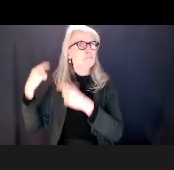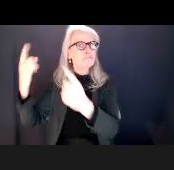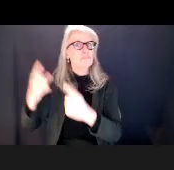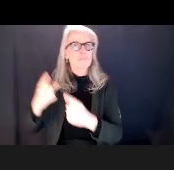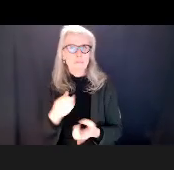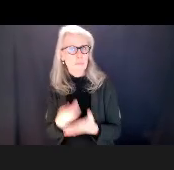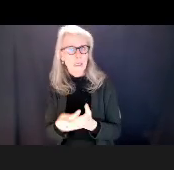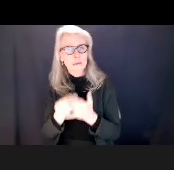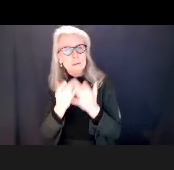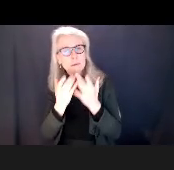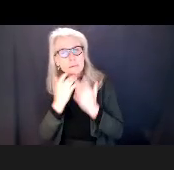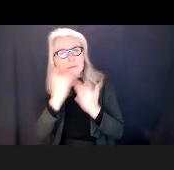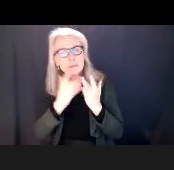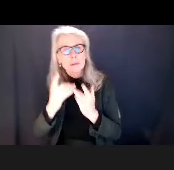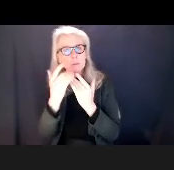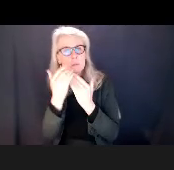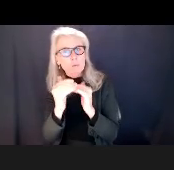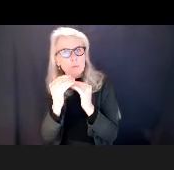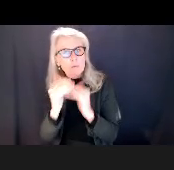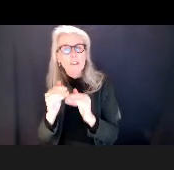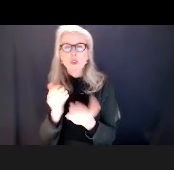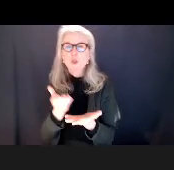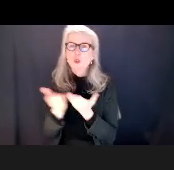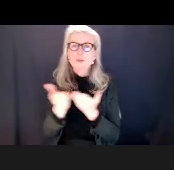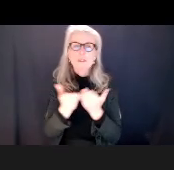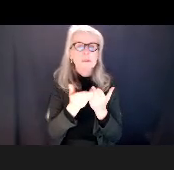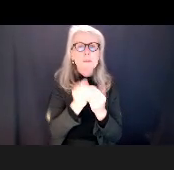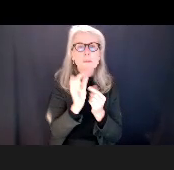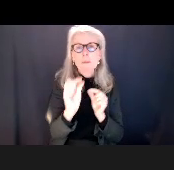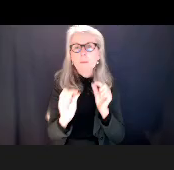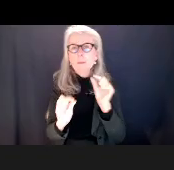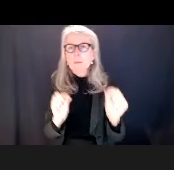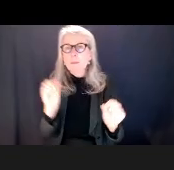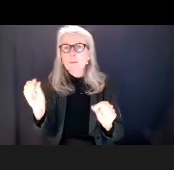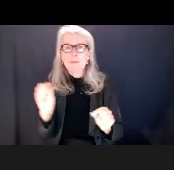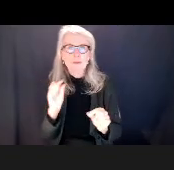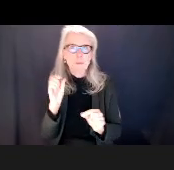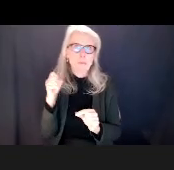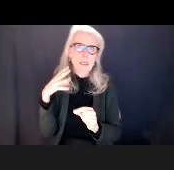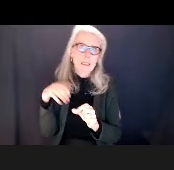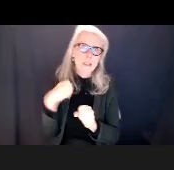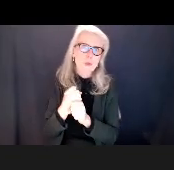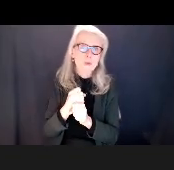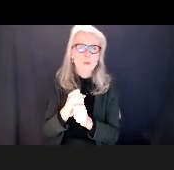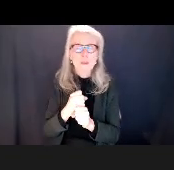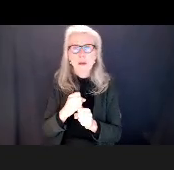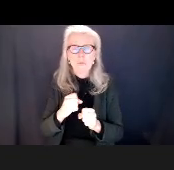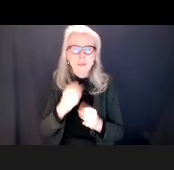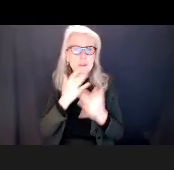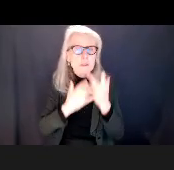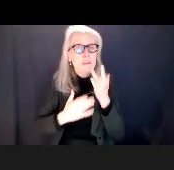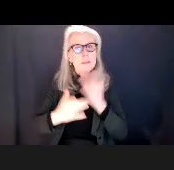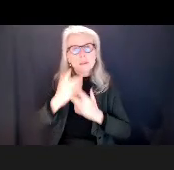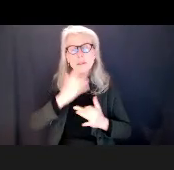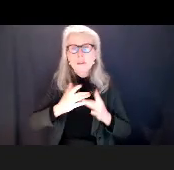and fragmentation of services triggered by decades-long crisis for individuals who need